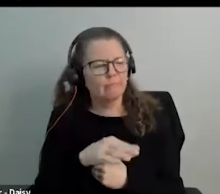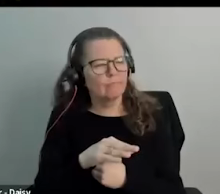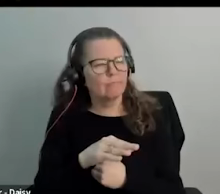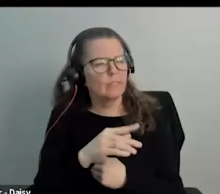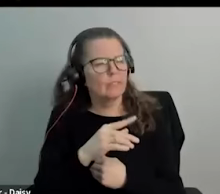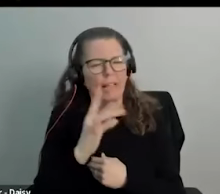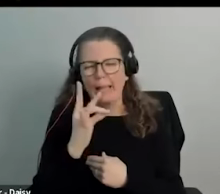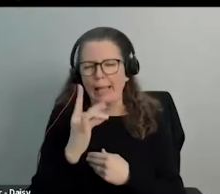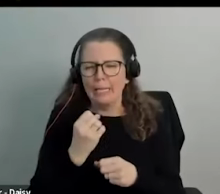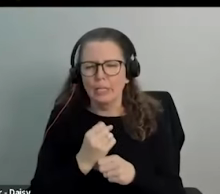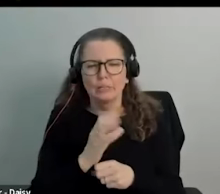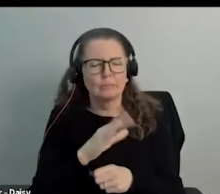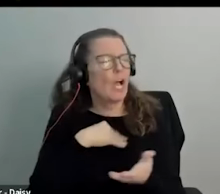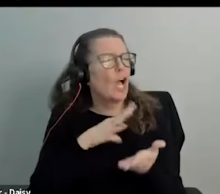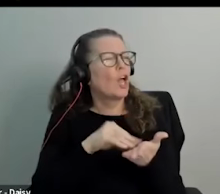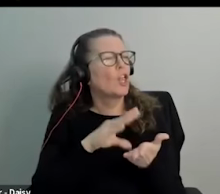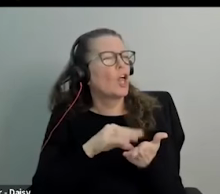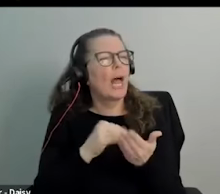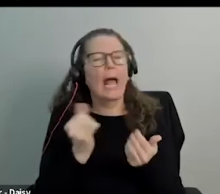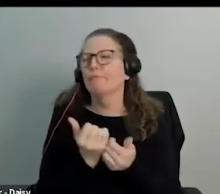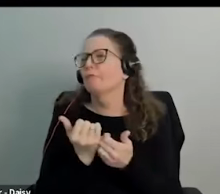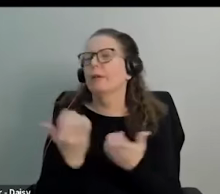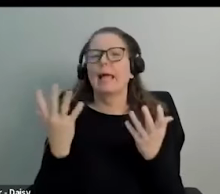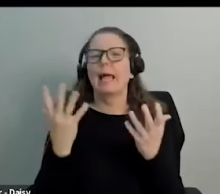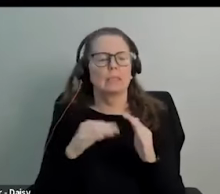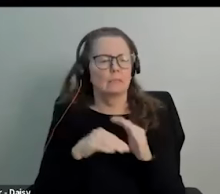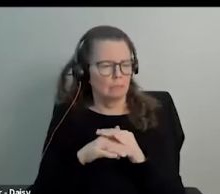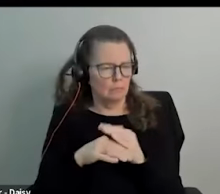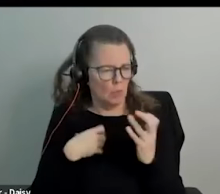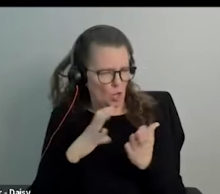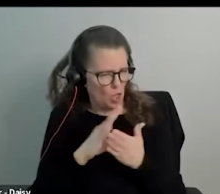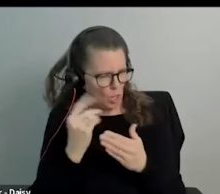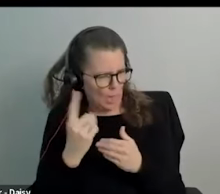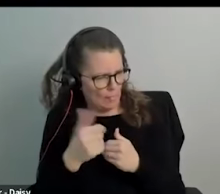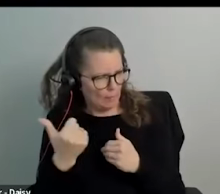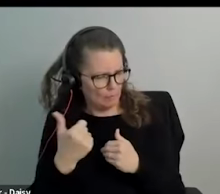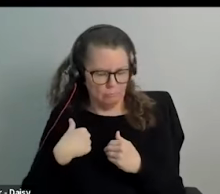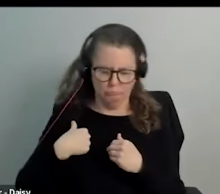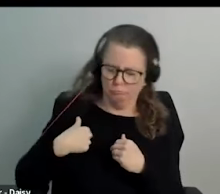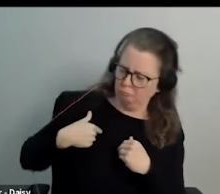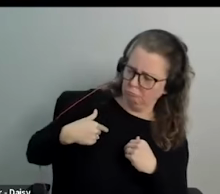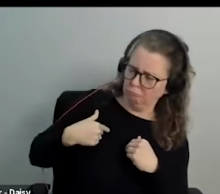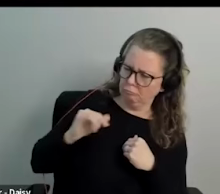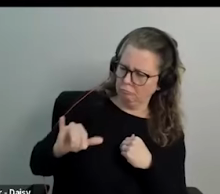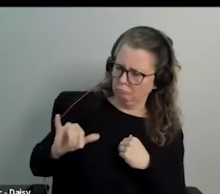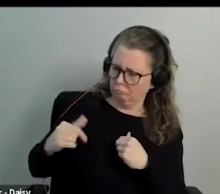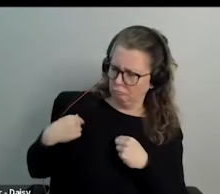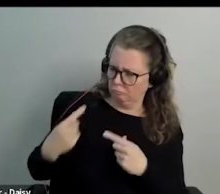about accessibility, and I wanna learn something else." And I'm like, "Wow, interesting. I've been doing this for 25 years,